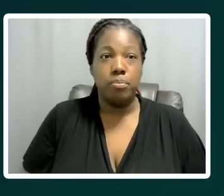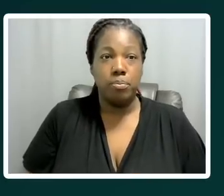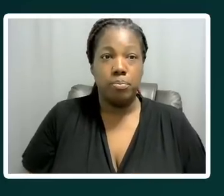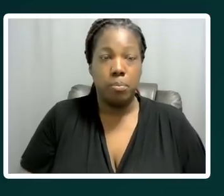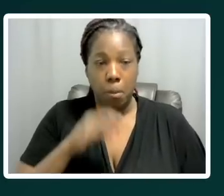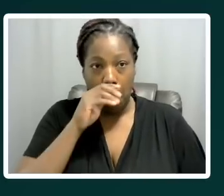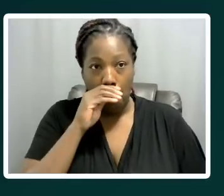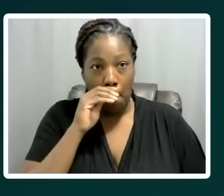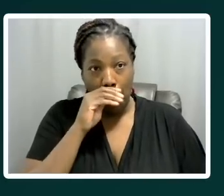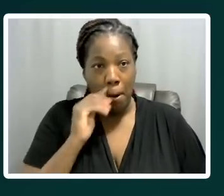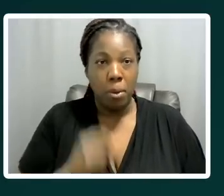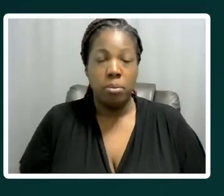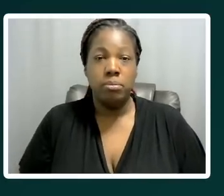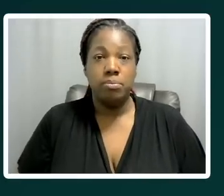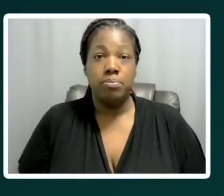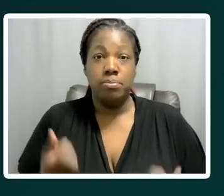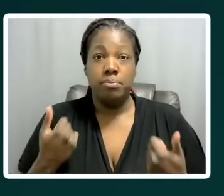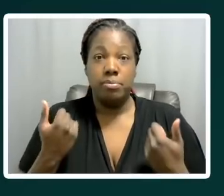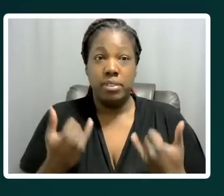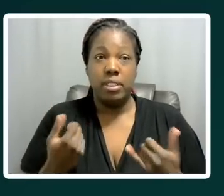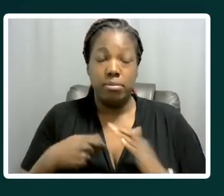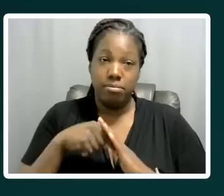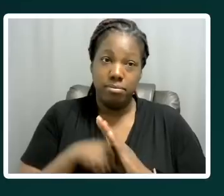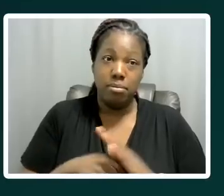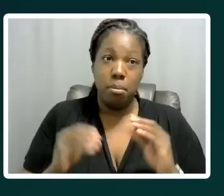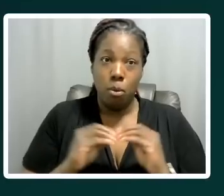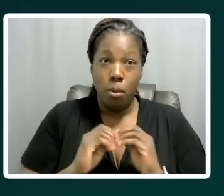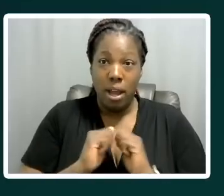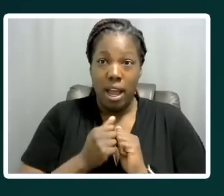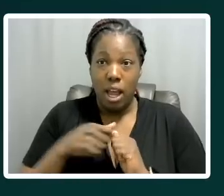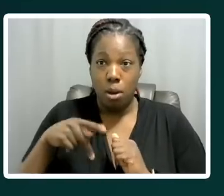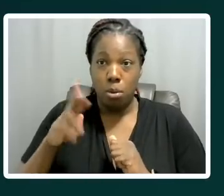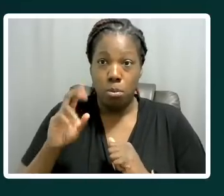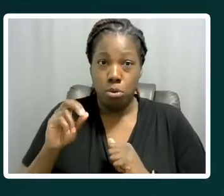Getting into a bit more of how that prototyping happens, here is, sort of, two different stages